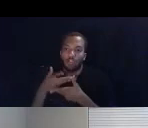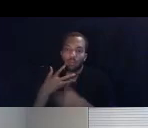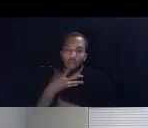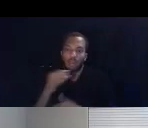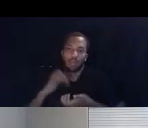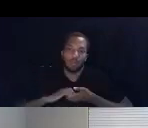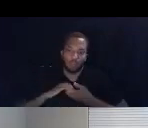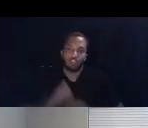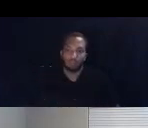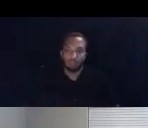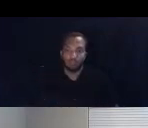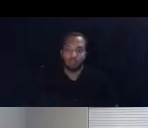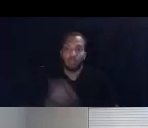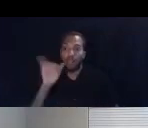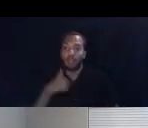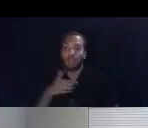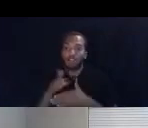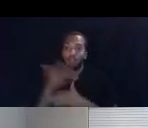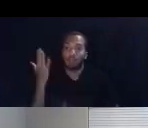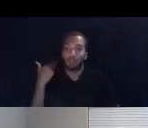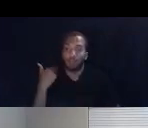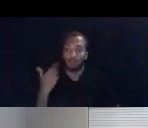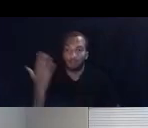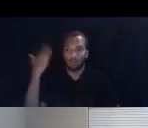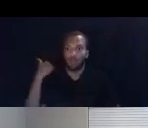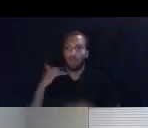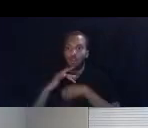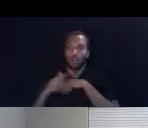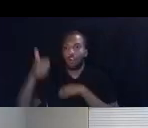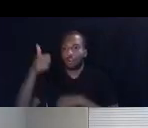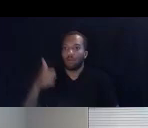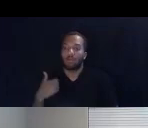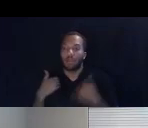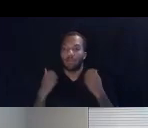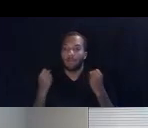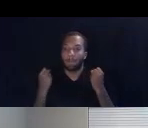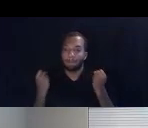And as I shared earlier, there's many new opportunities that are coming our way.